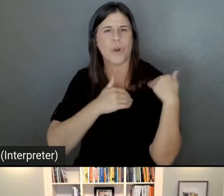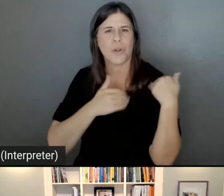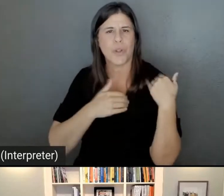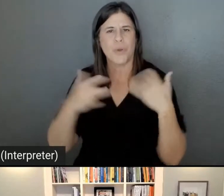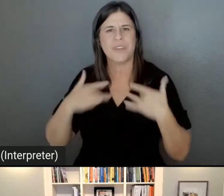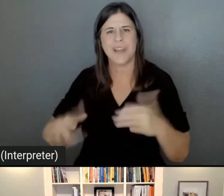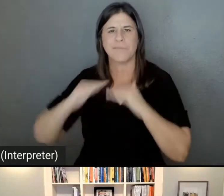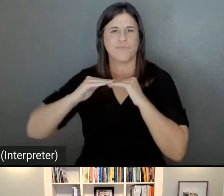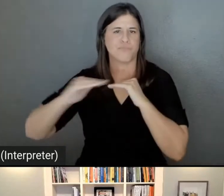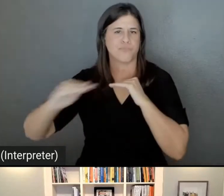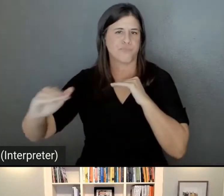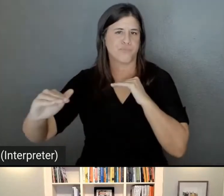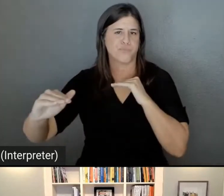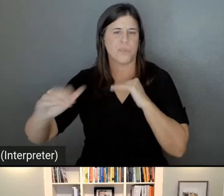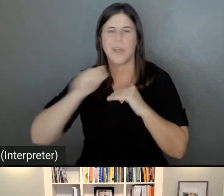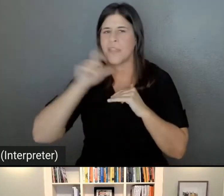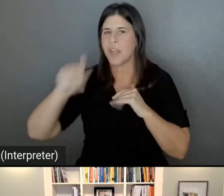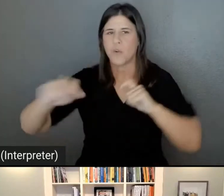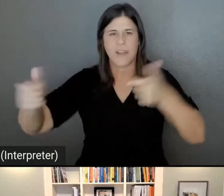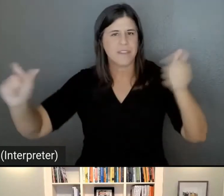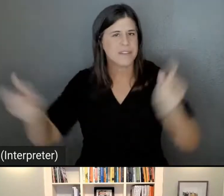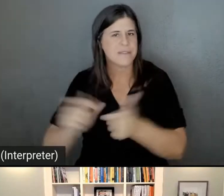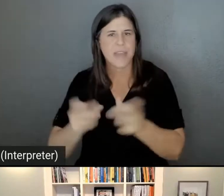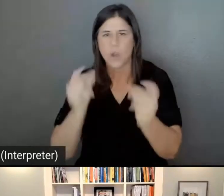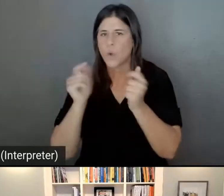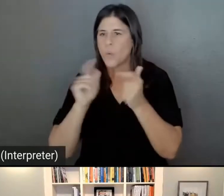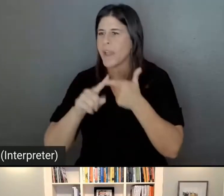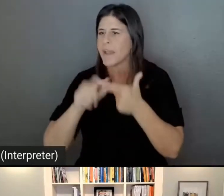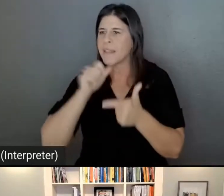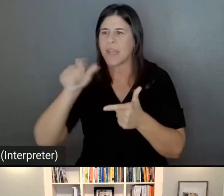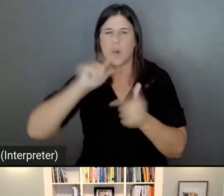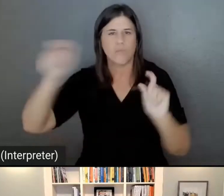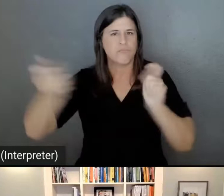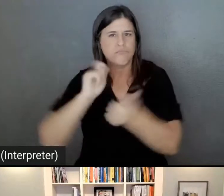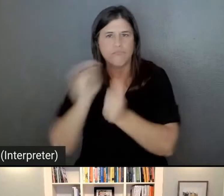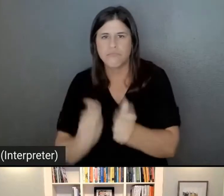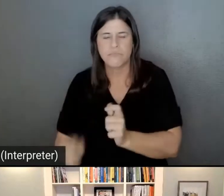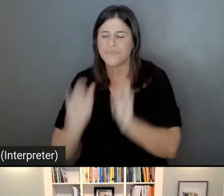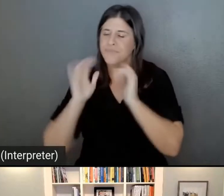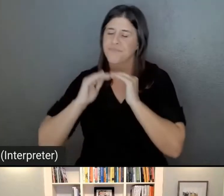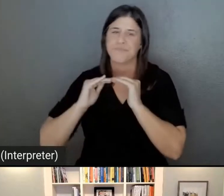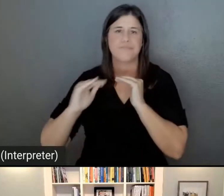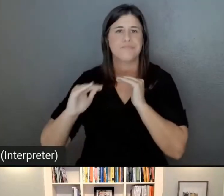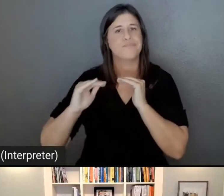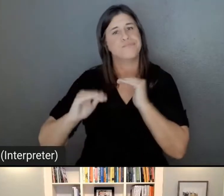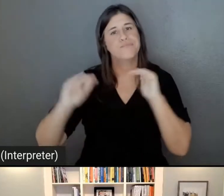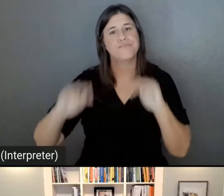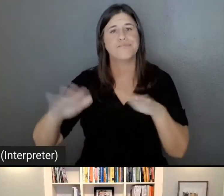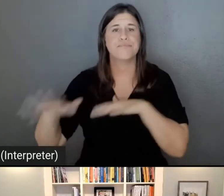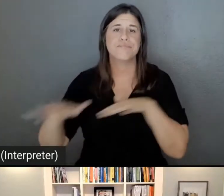They don't have to scale very quickly or dynamically, they're just humming along and have